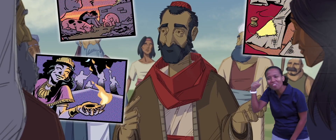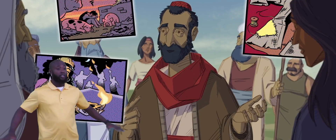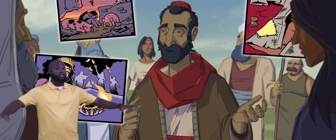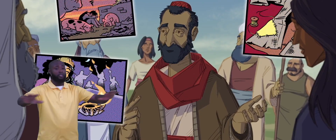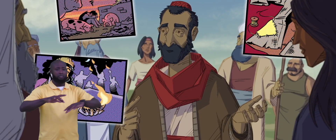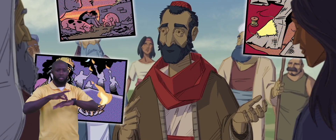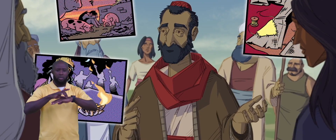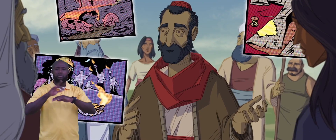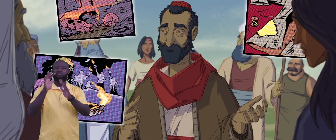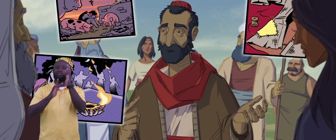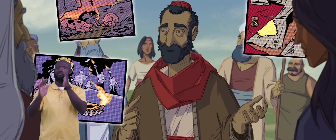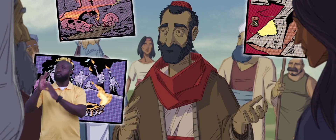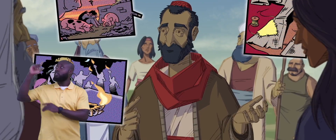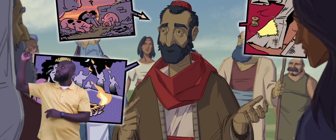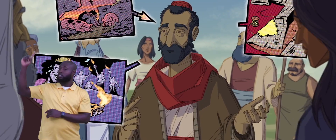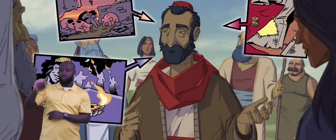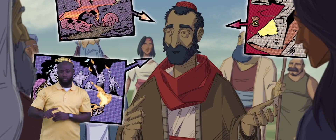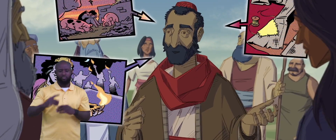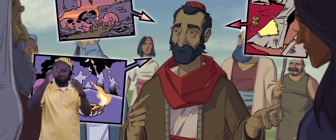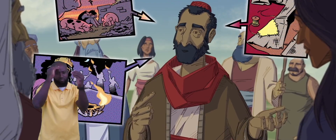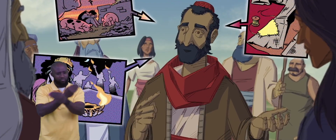Jon: His mission, which was to announce that